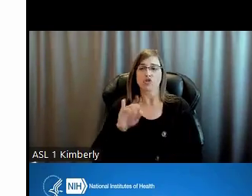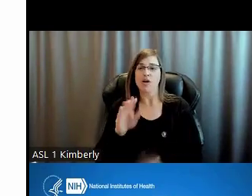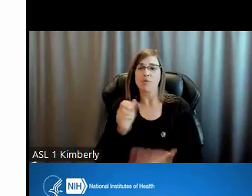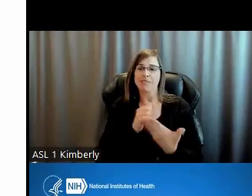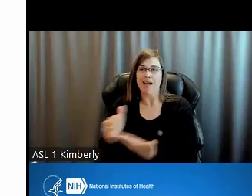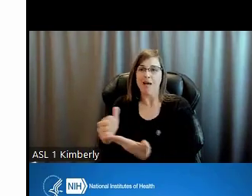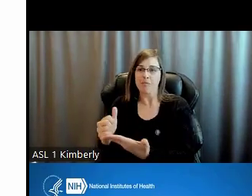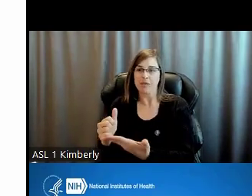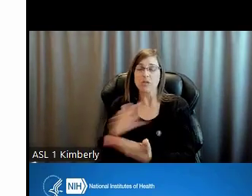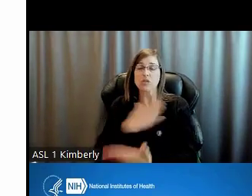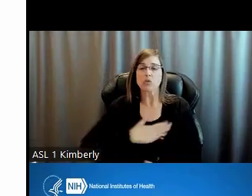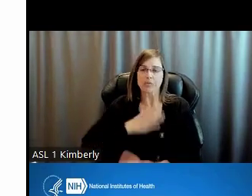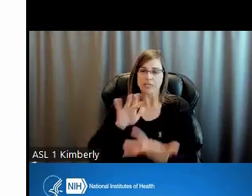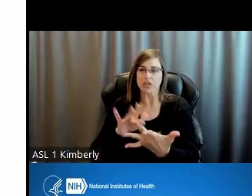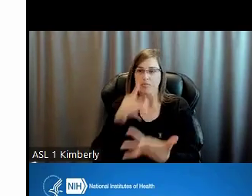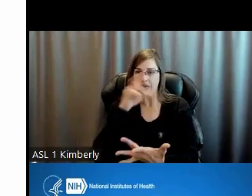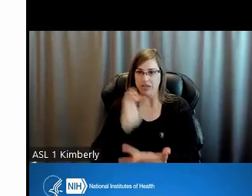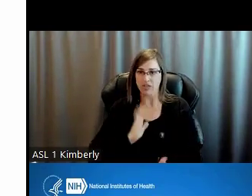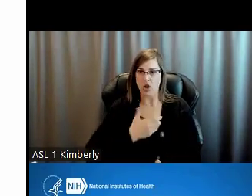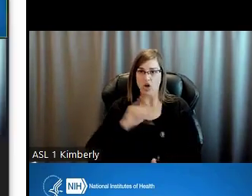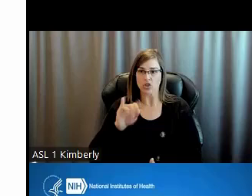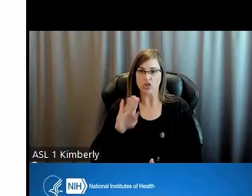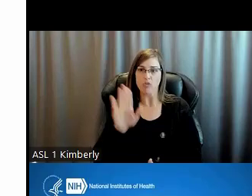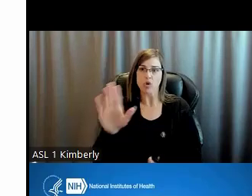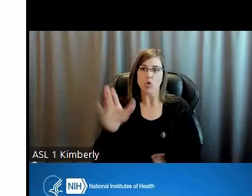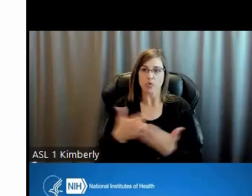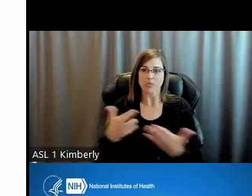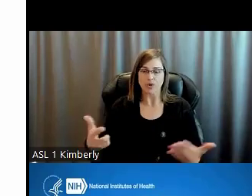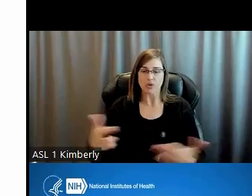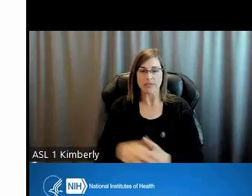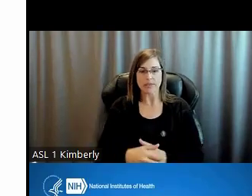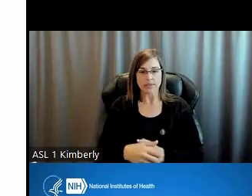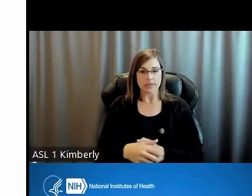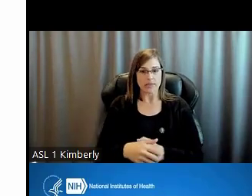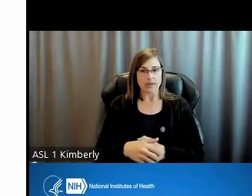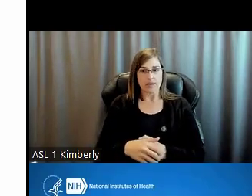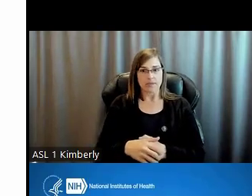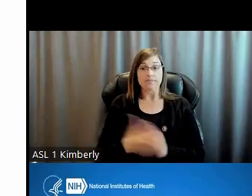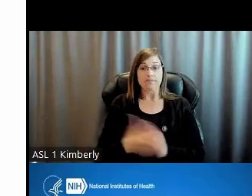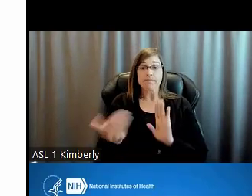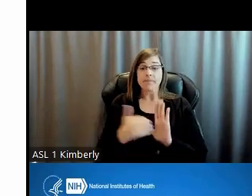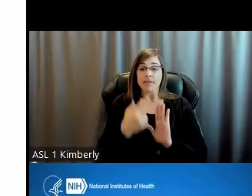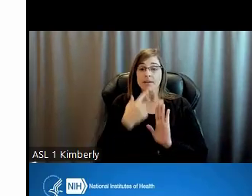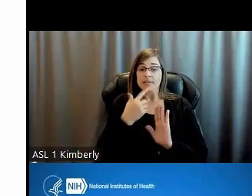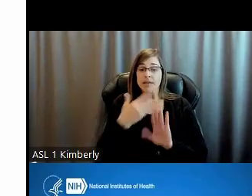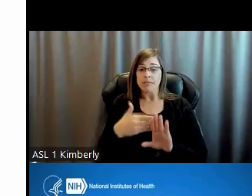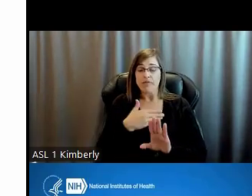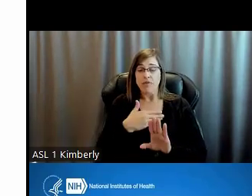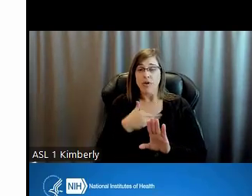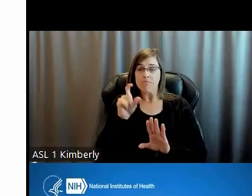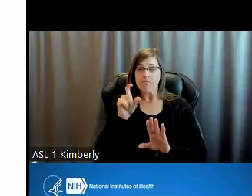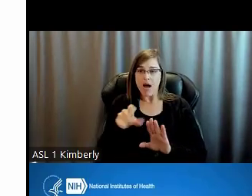And so please reach out because our job is to be your resource. And again, as we said before, you have to go for it.